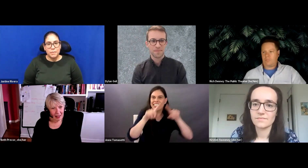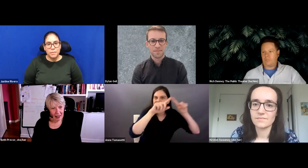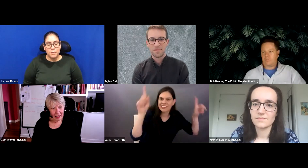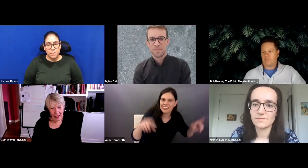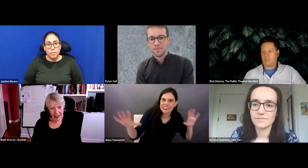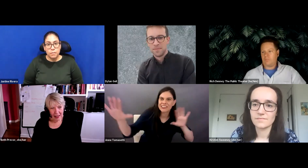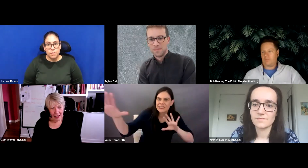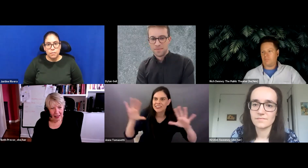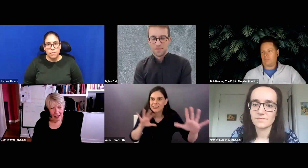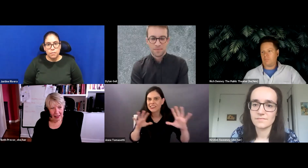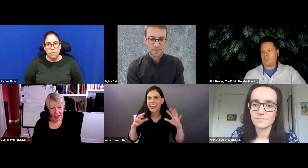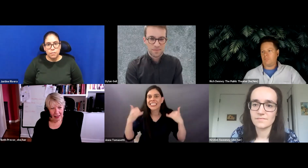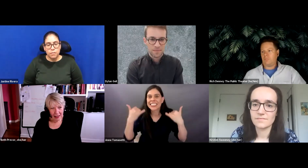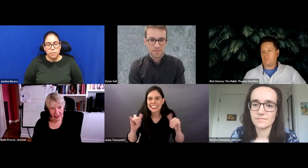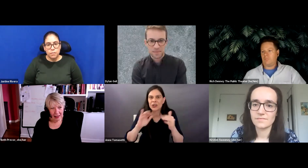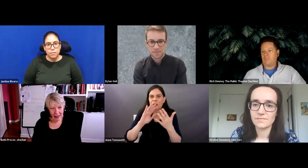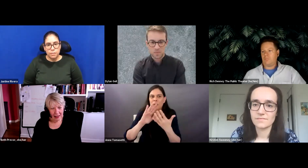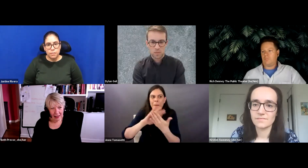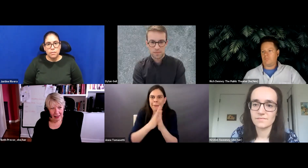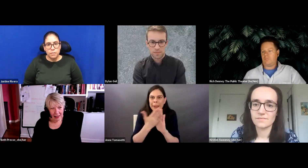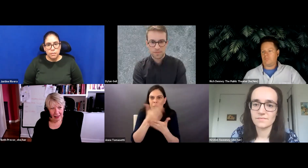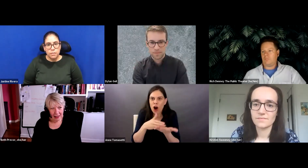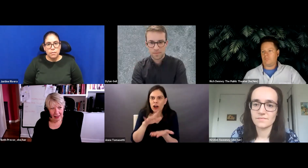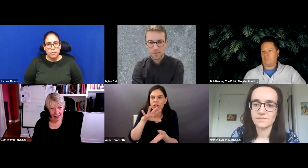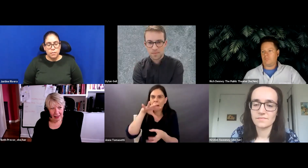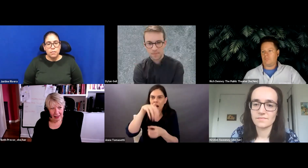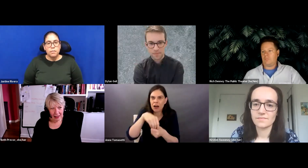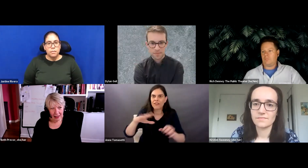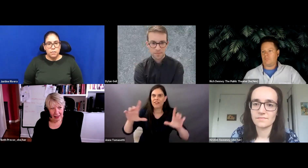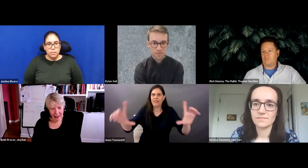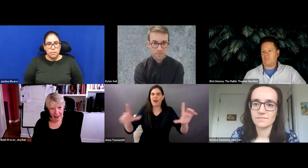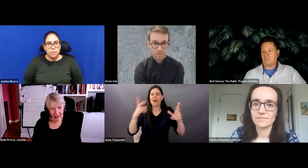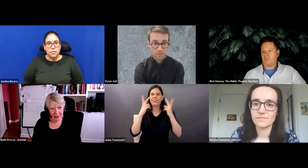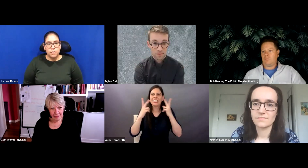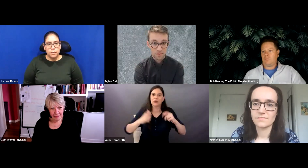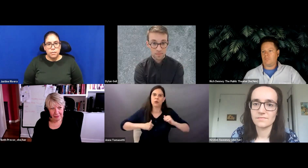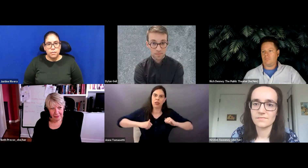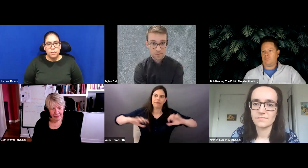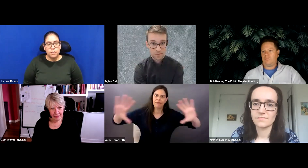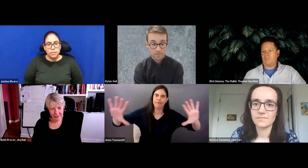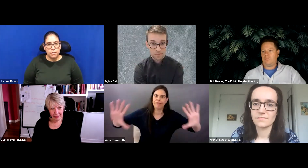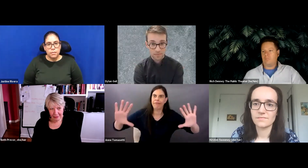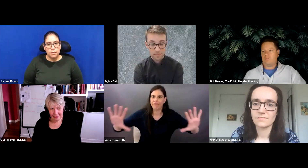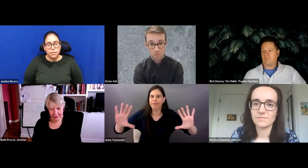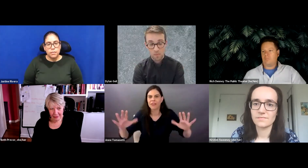that, again, I think it would be more interesting to play with different screens and to have maybe the interpreters become a